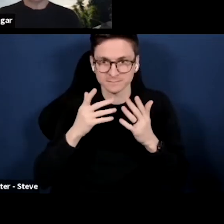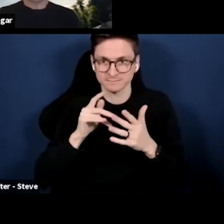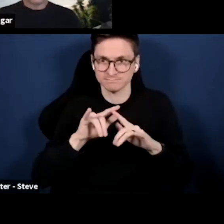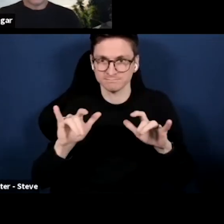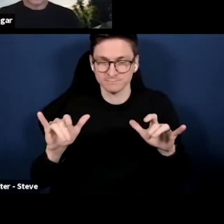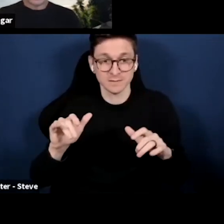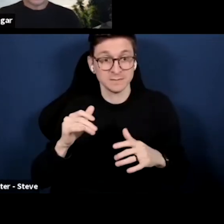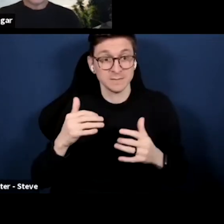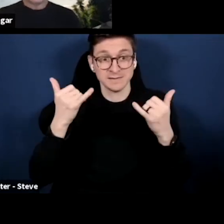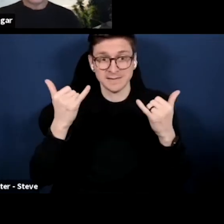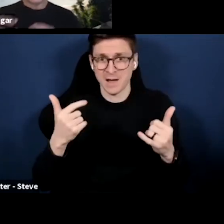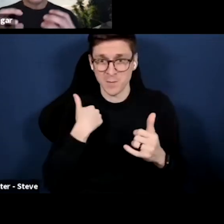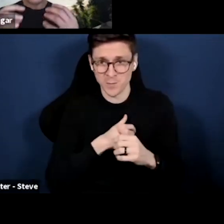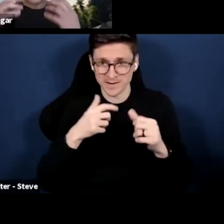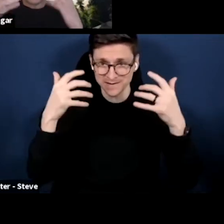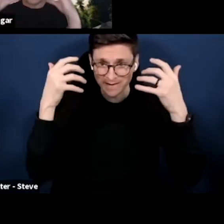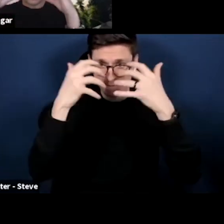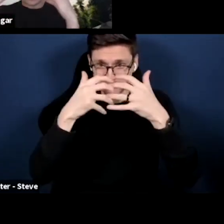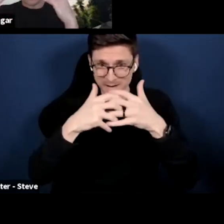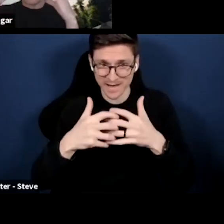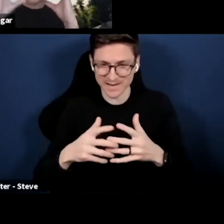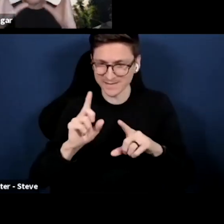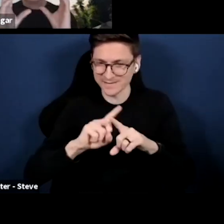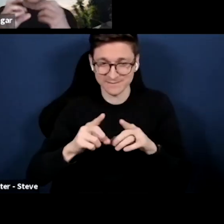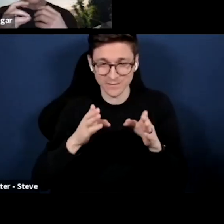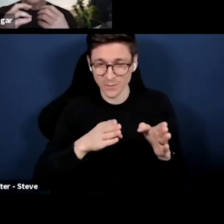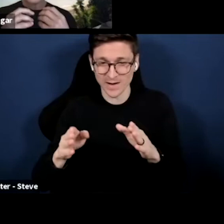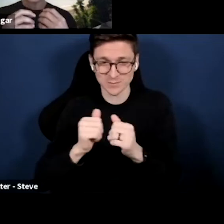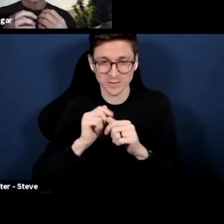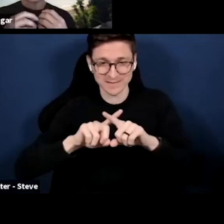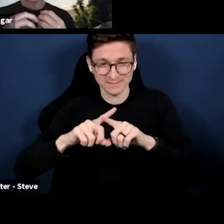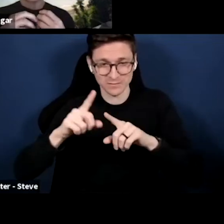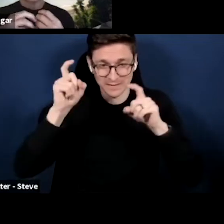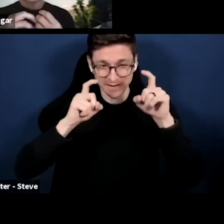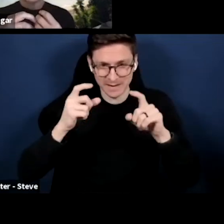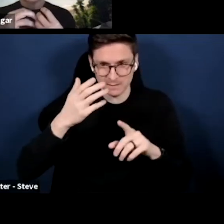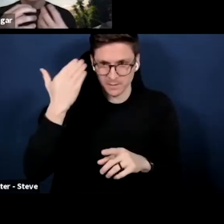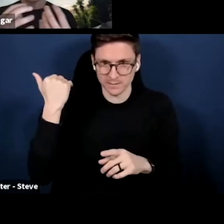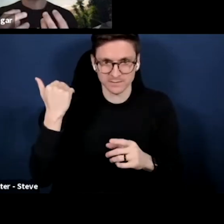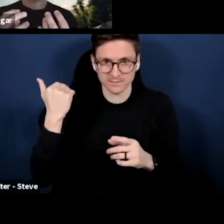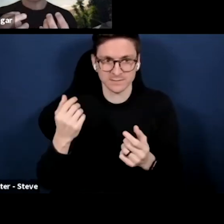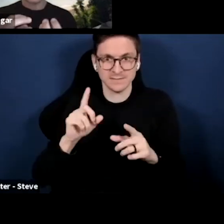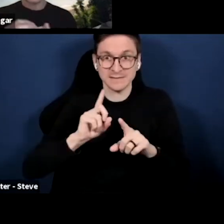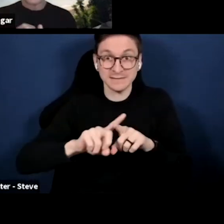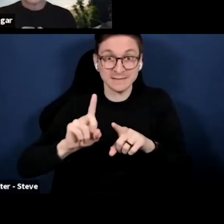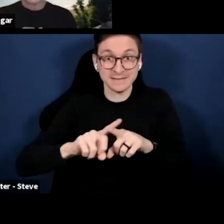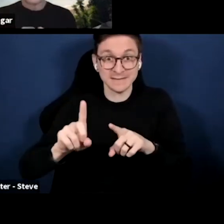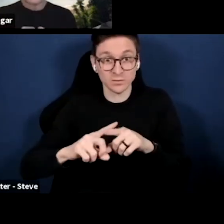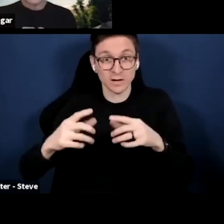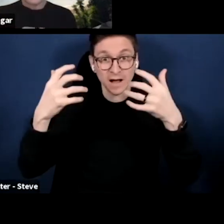different ways because the number of different combinations that are driving the face that